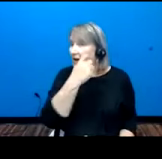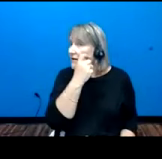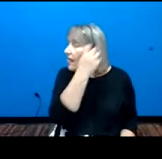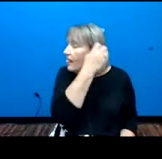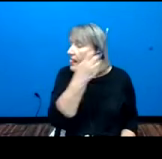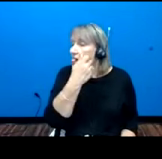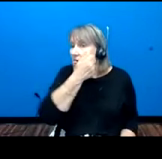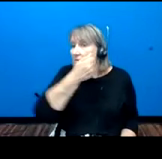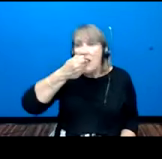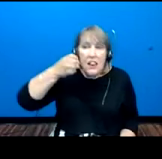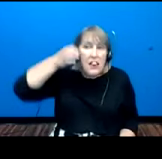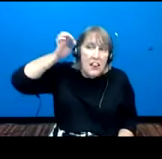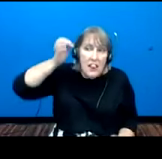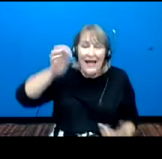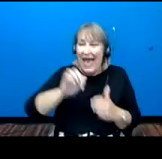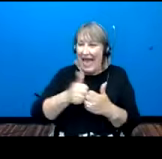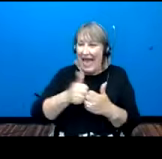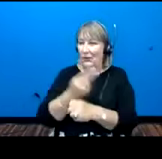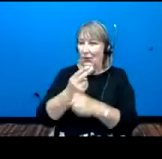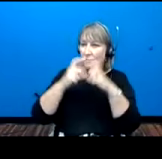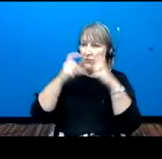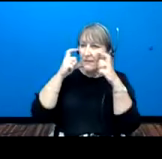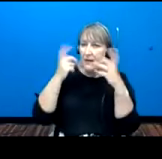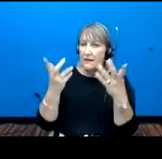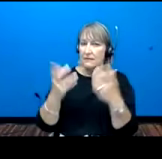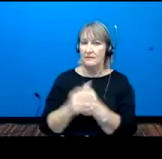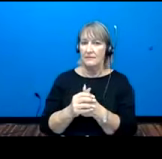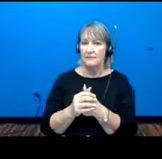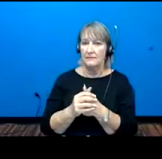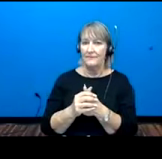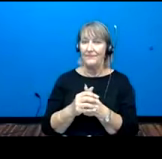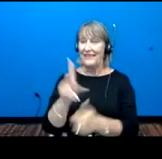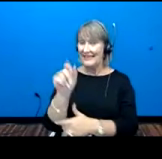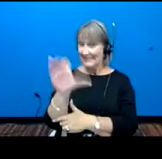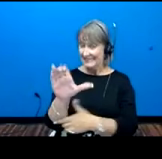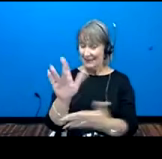when it comes to having to wear masks now. Mid-December, we're looking at Mental health and Resilience